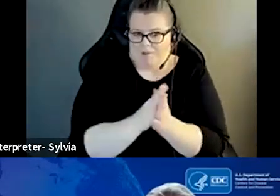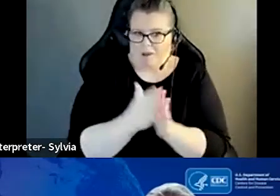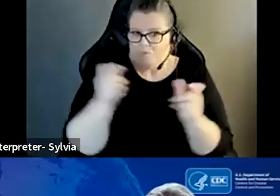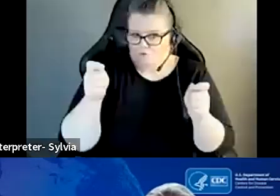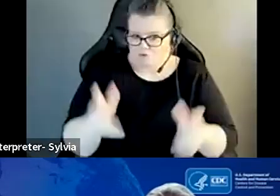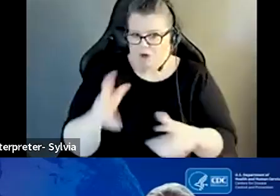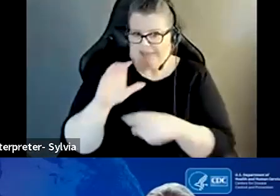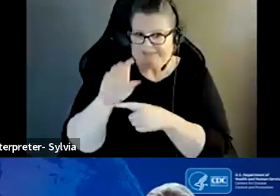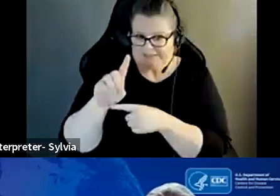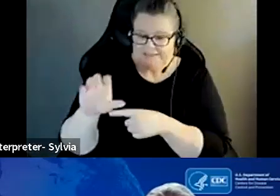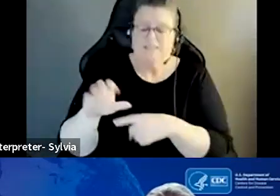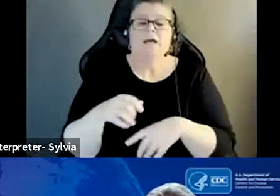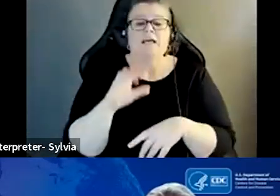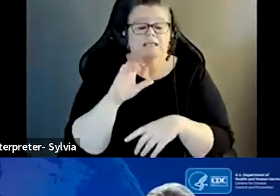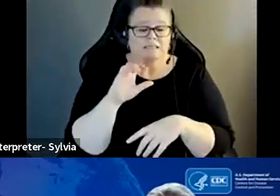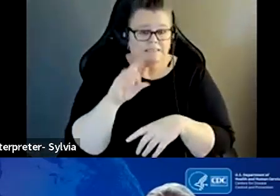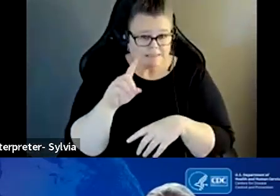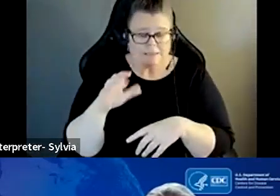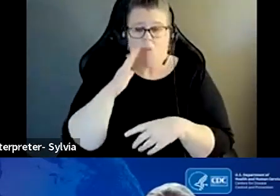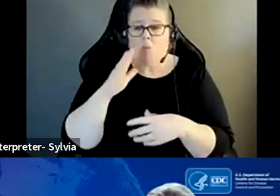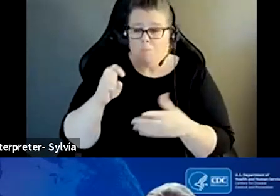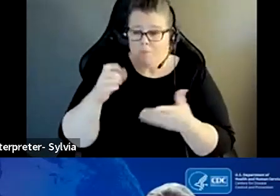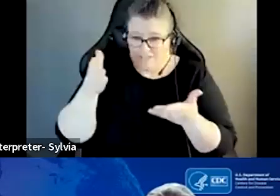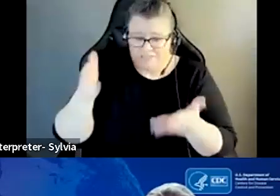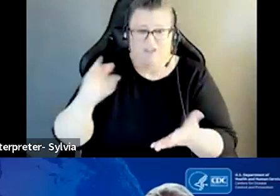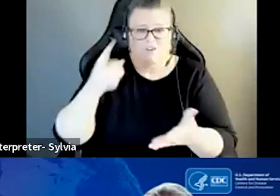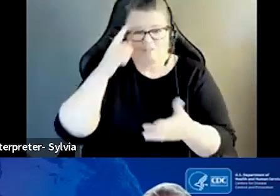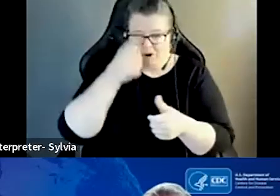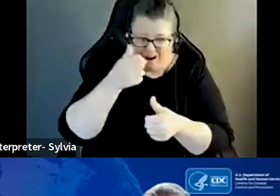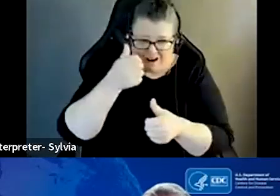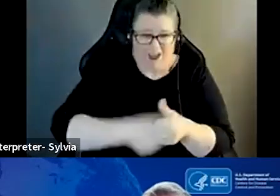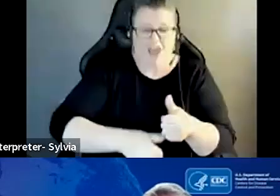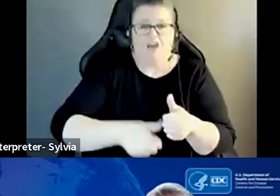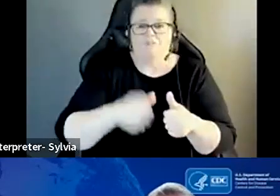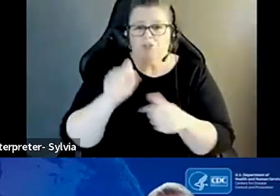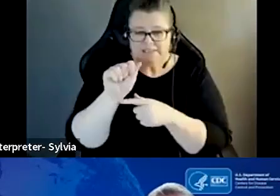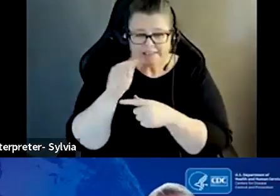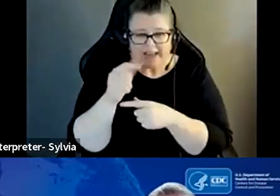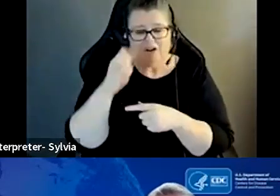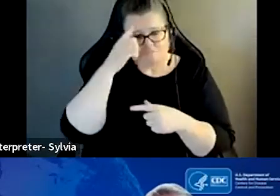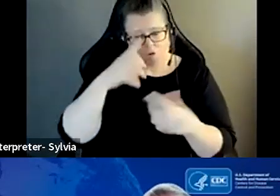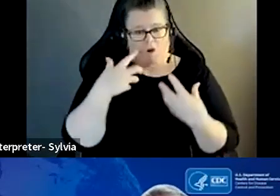at every stage of a health threat. Early on, the Center will assess an outbreak and its potential epidemic --